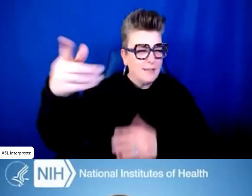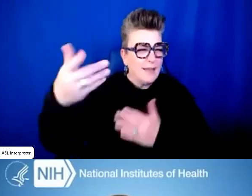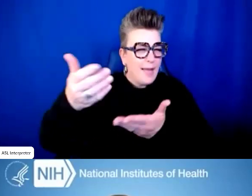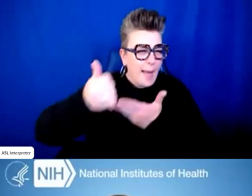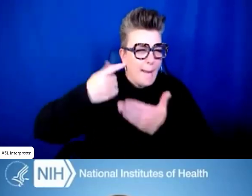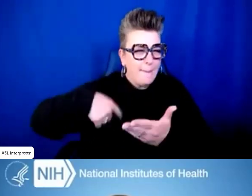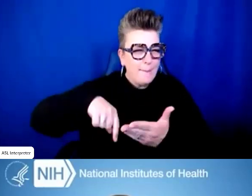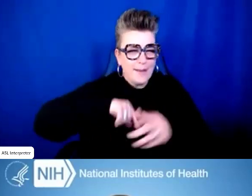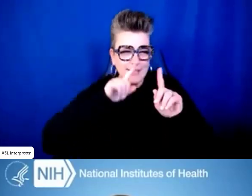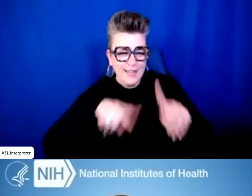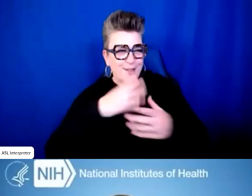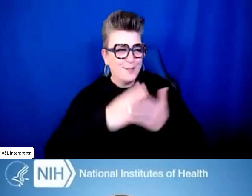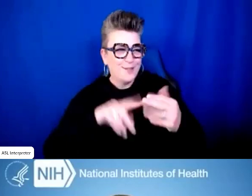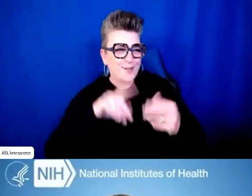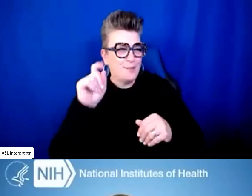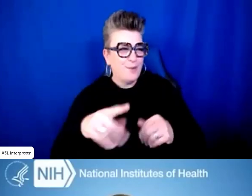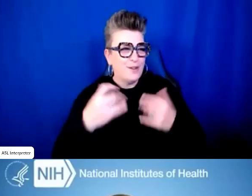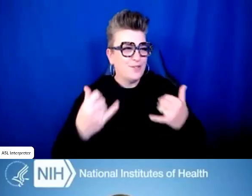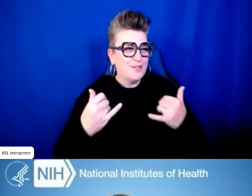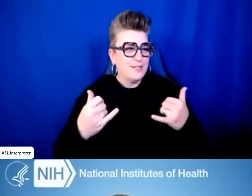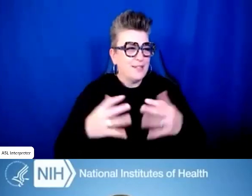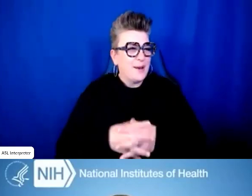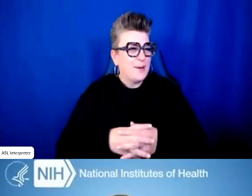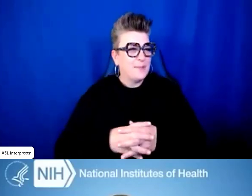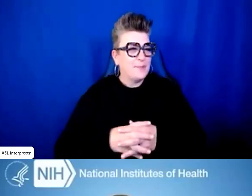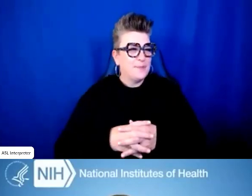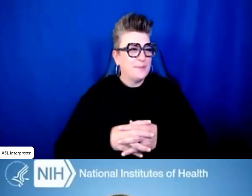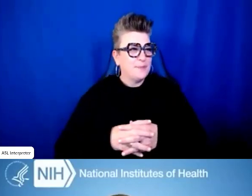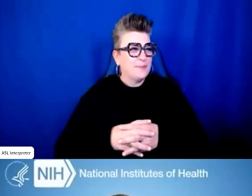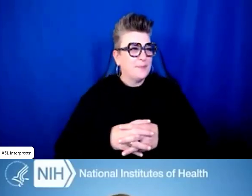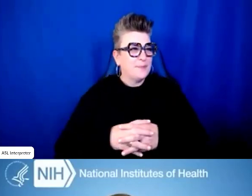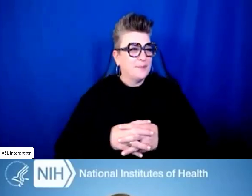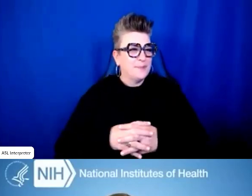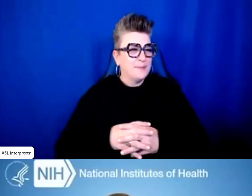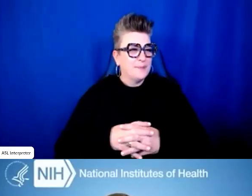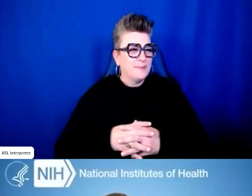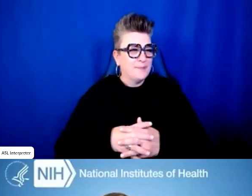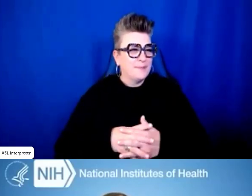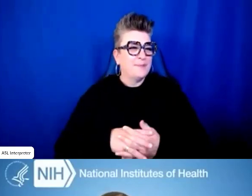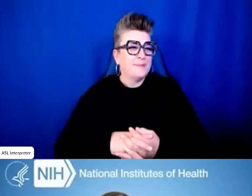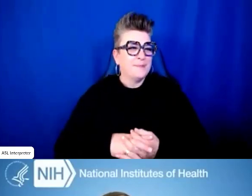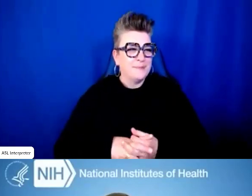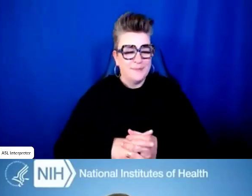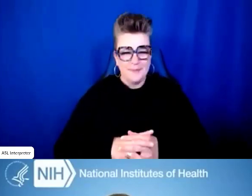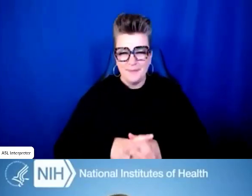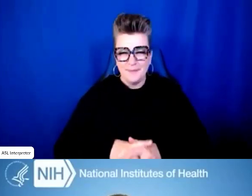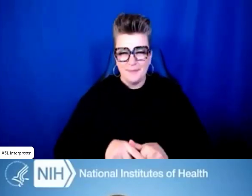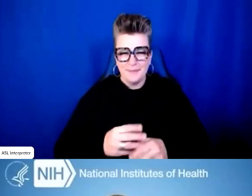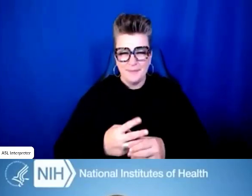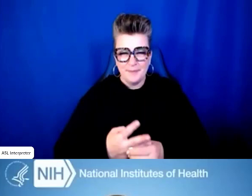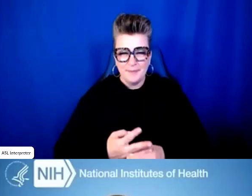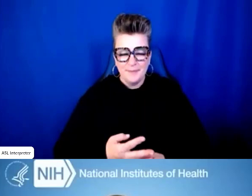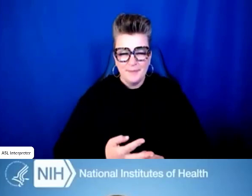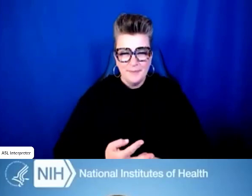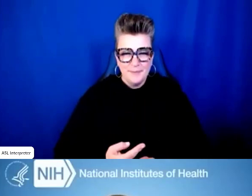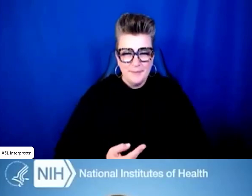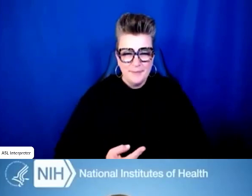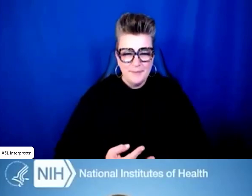All right. A question that came up early